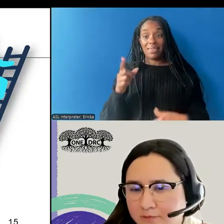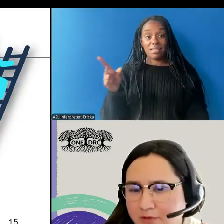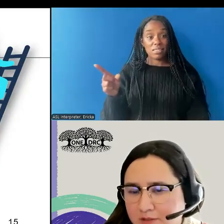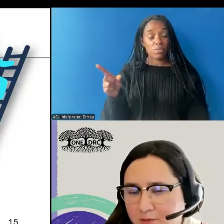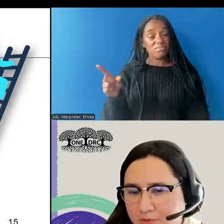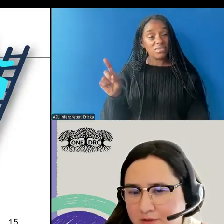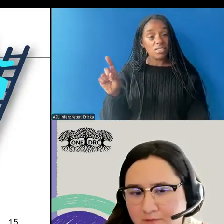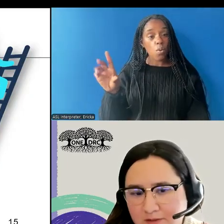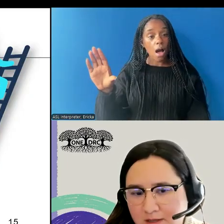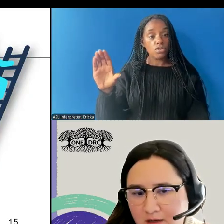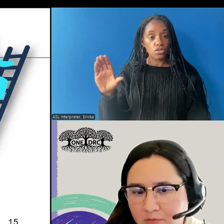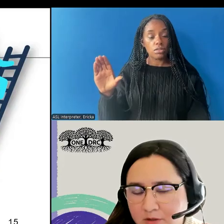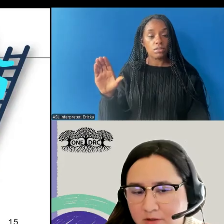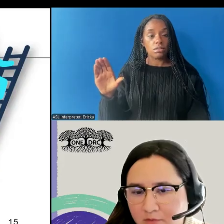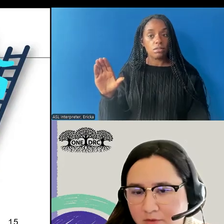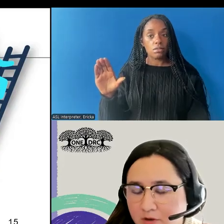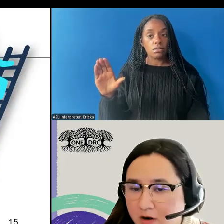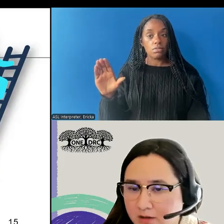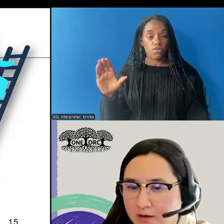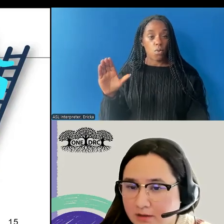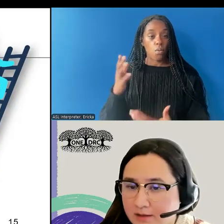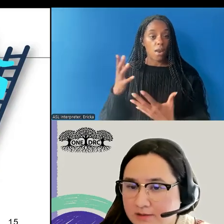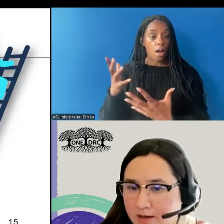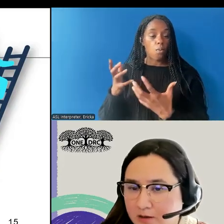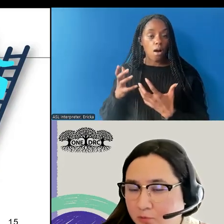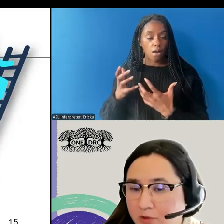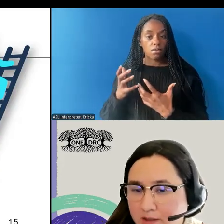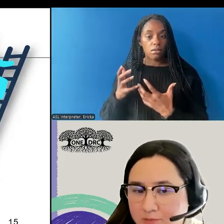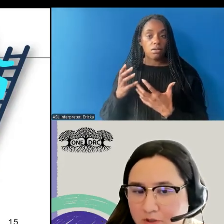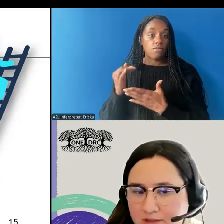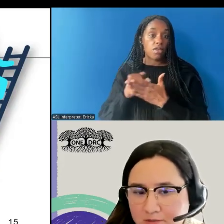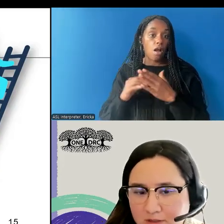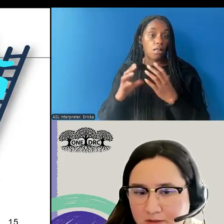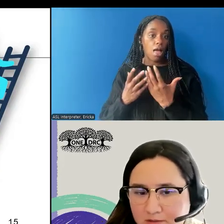for the type of service that I am looking for, the art class that I would like to participate in.